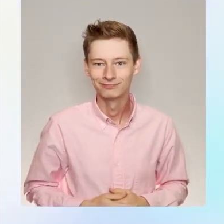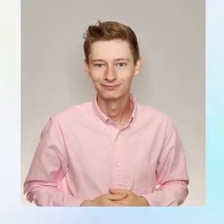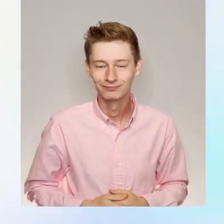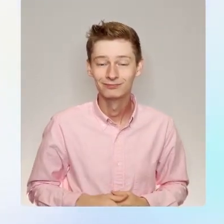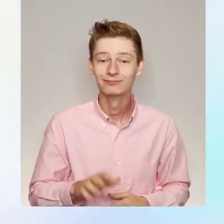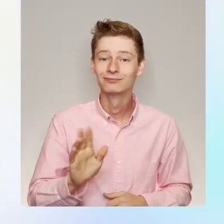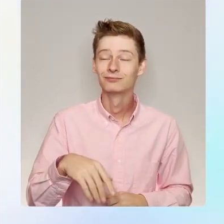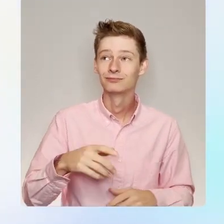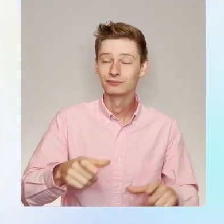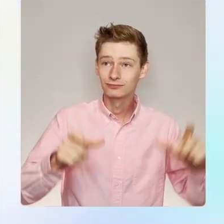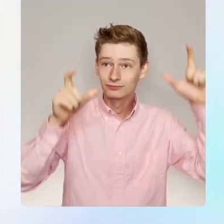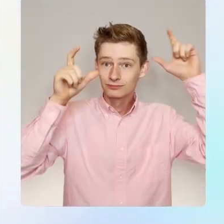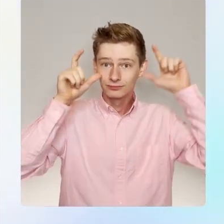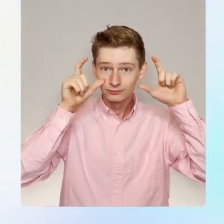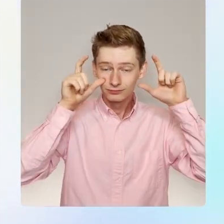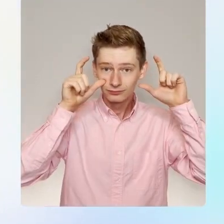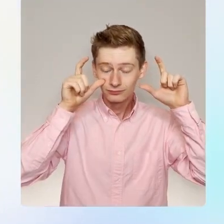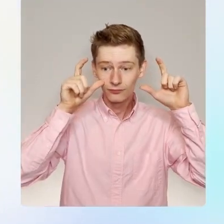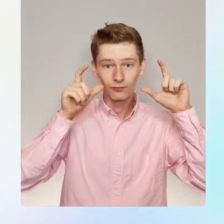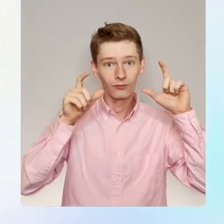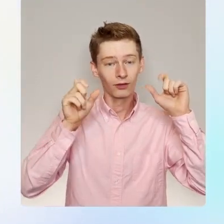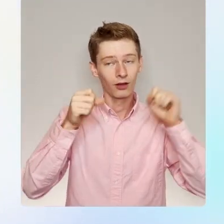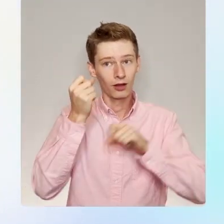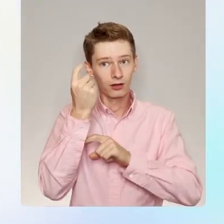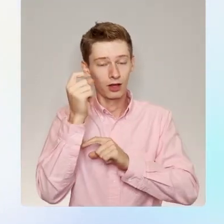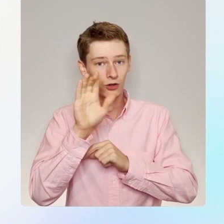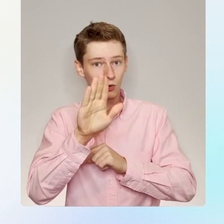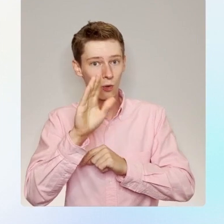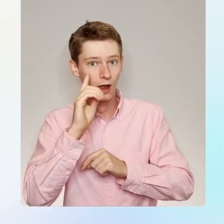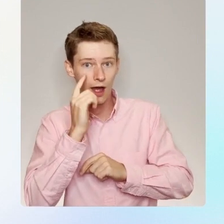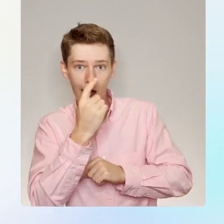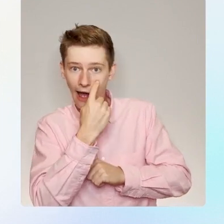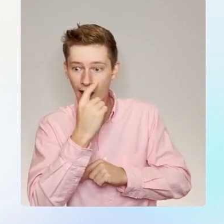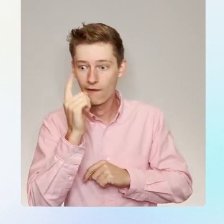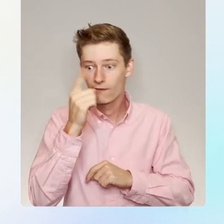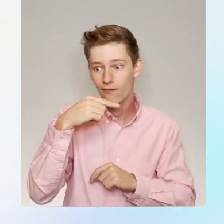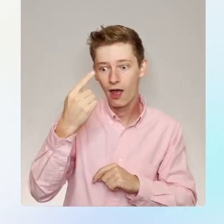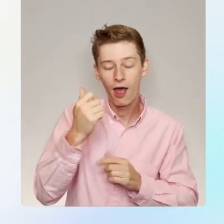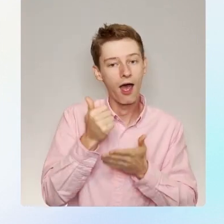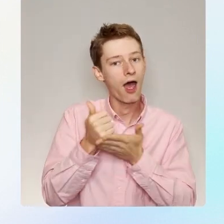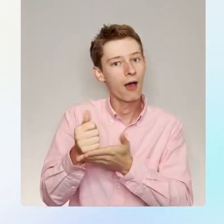The headset's ability to understand your face and eyes can also enable other helpful features